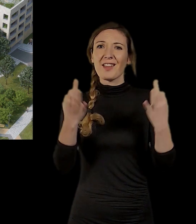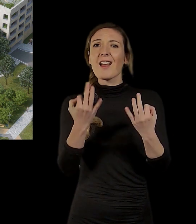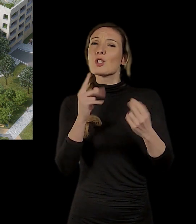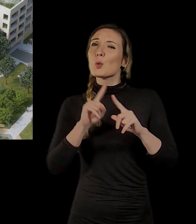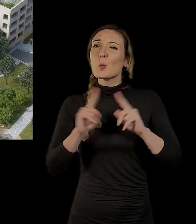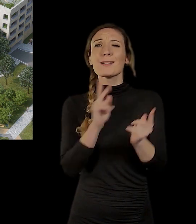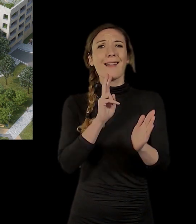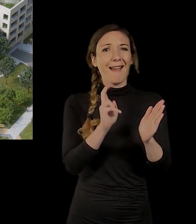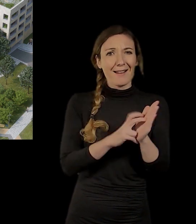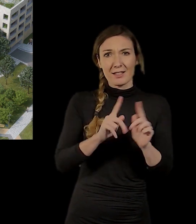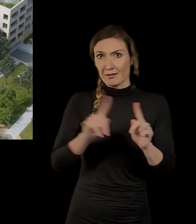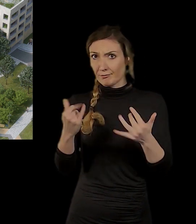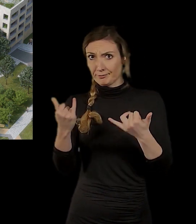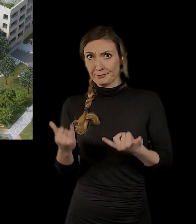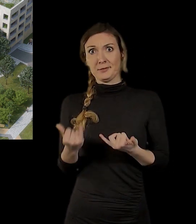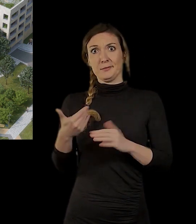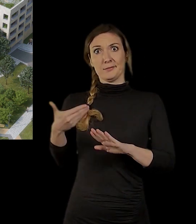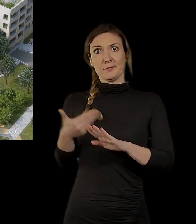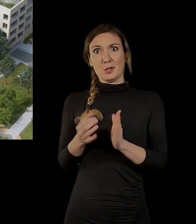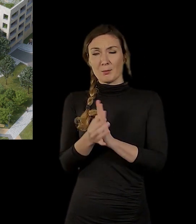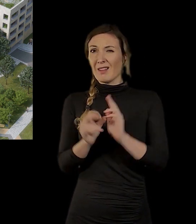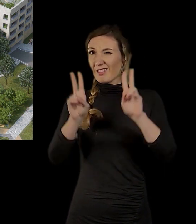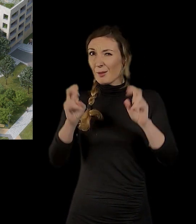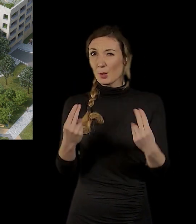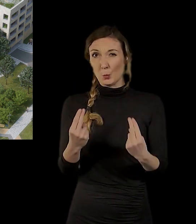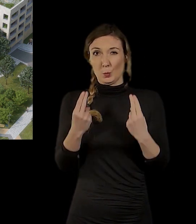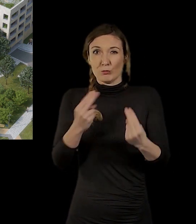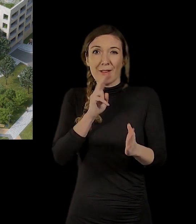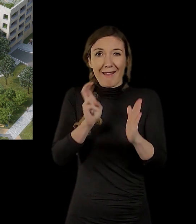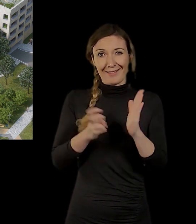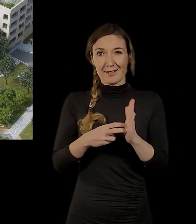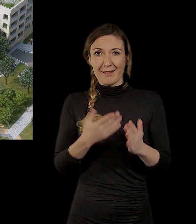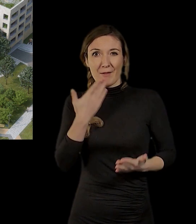about the building envelope, which is very well insulated, we use double or